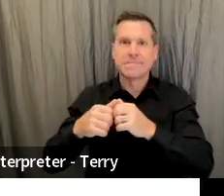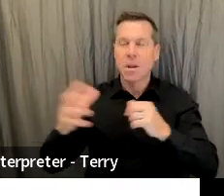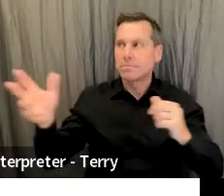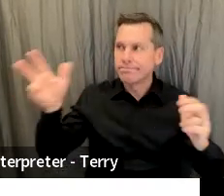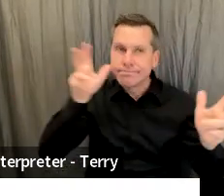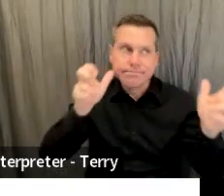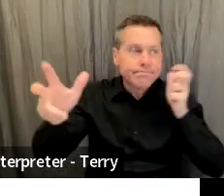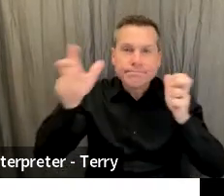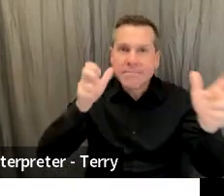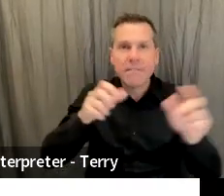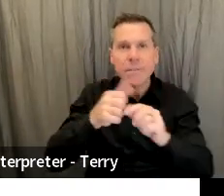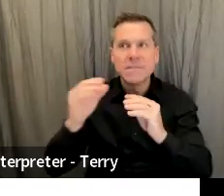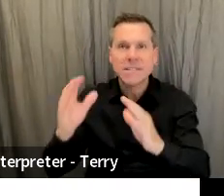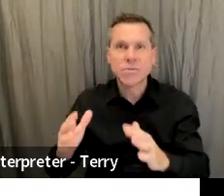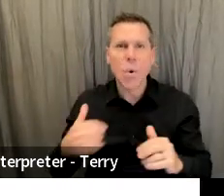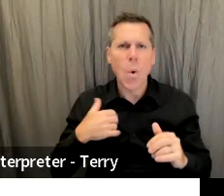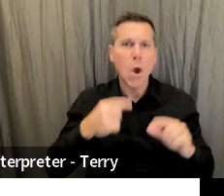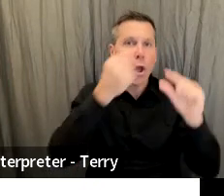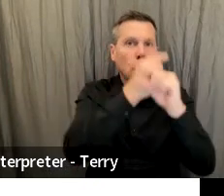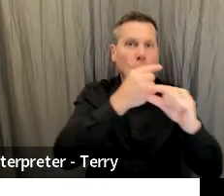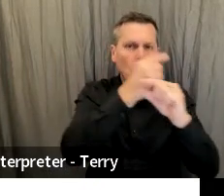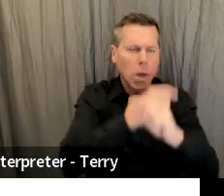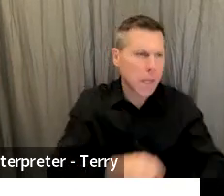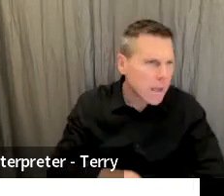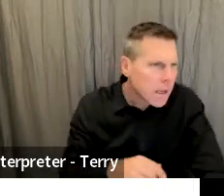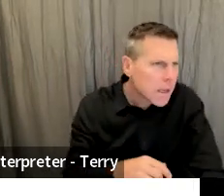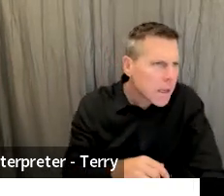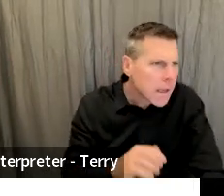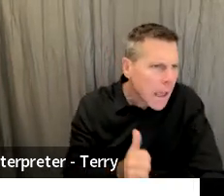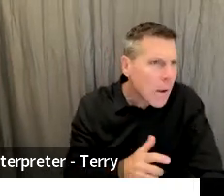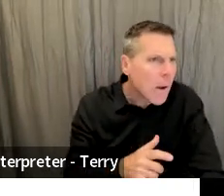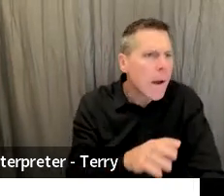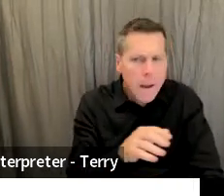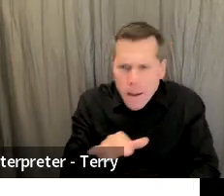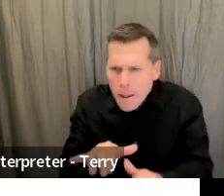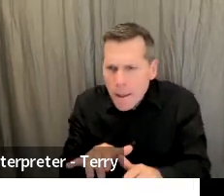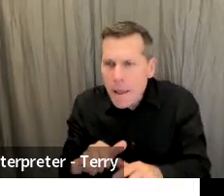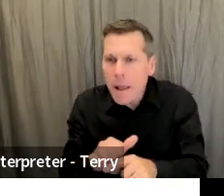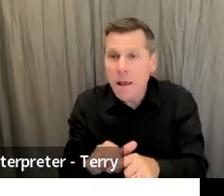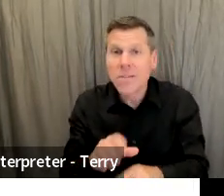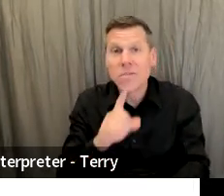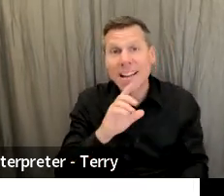or we Google that and taught ourselves how David is our real techie tech person.